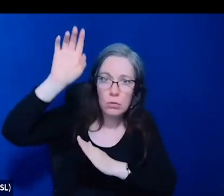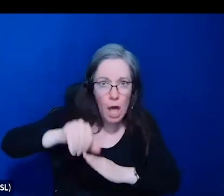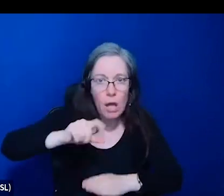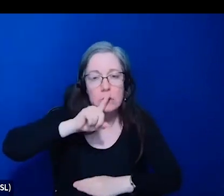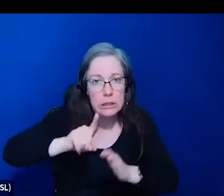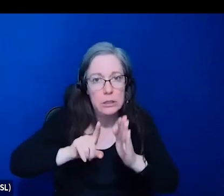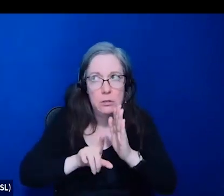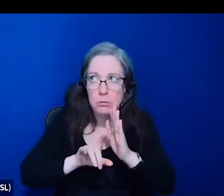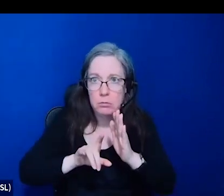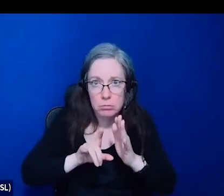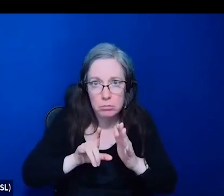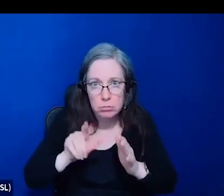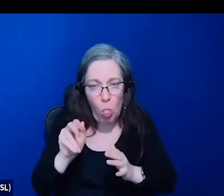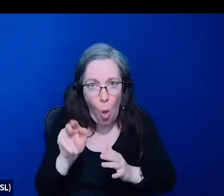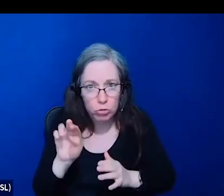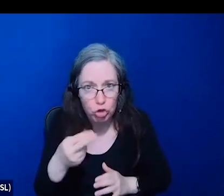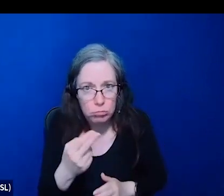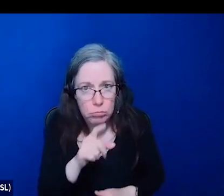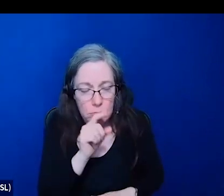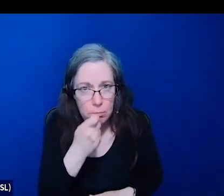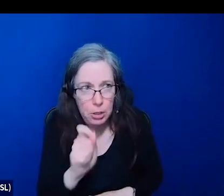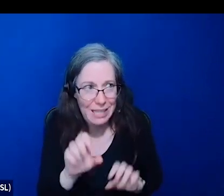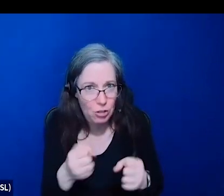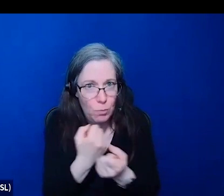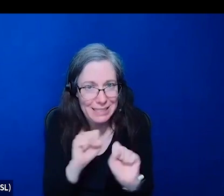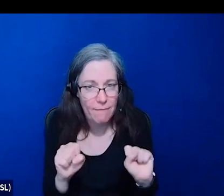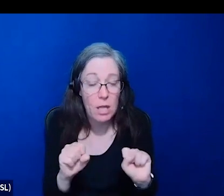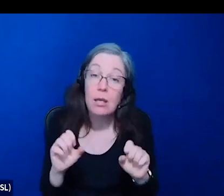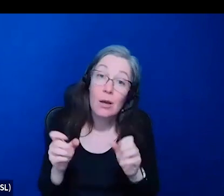Can you be safe during that? Can we design couches to better support you?